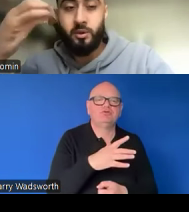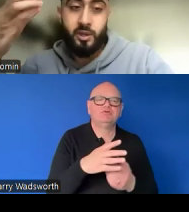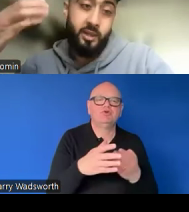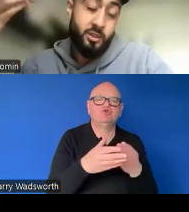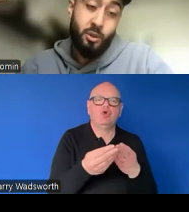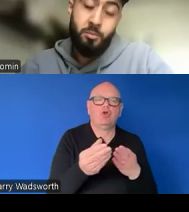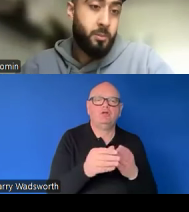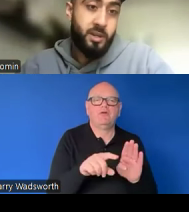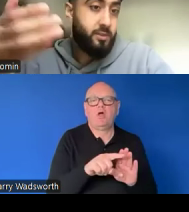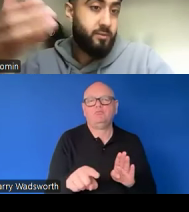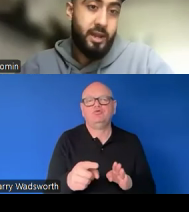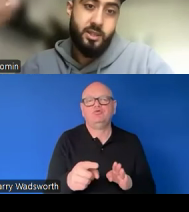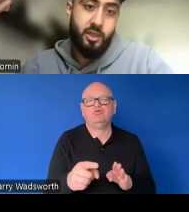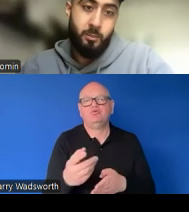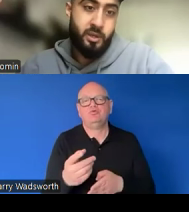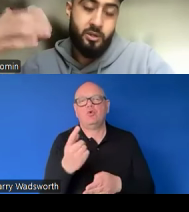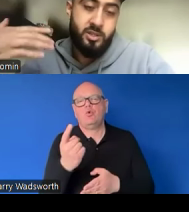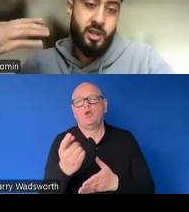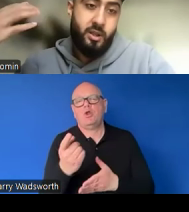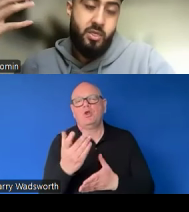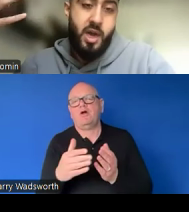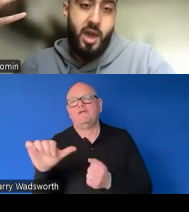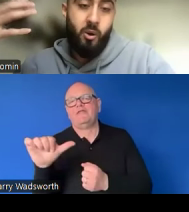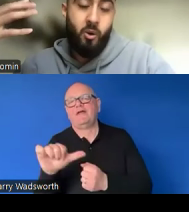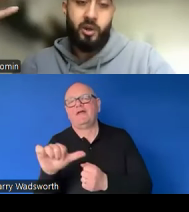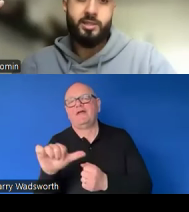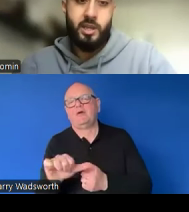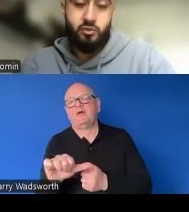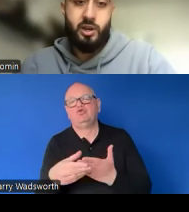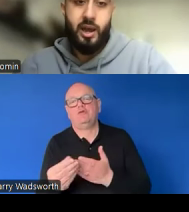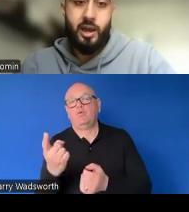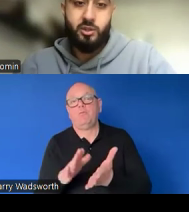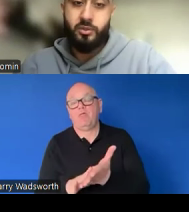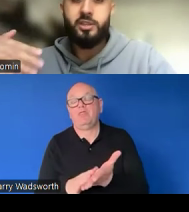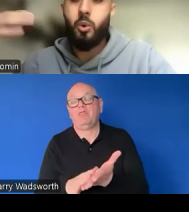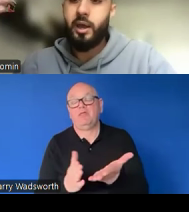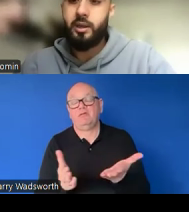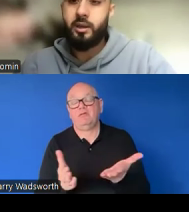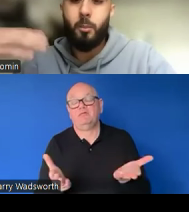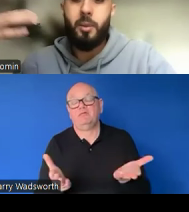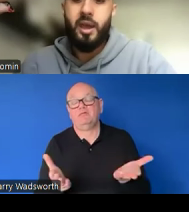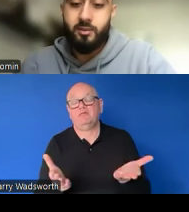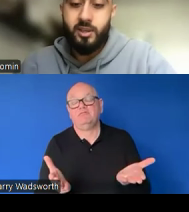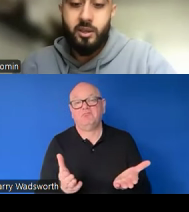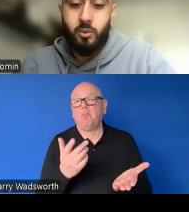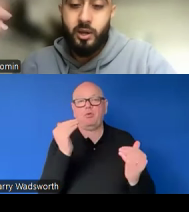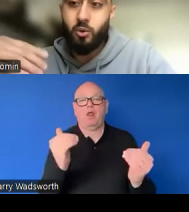Then some people it's even less than that because their organization relies on these quite competitive keywords,